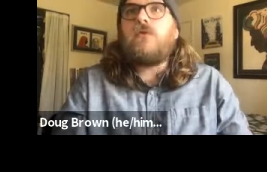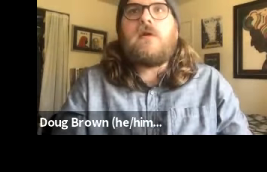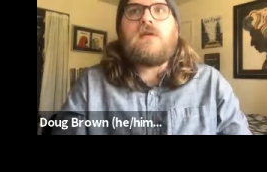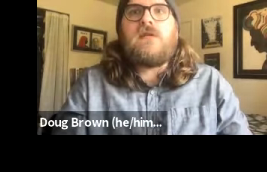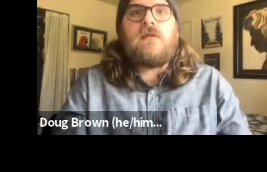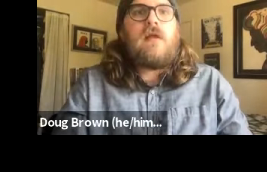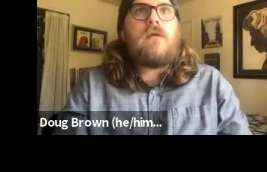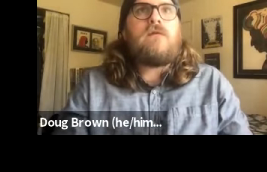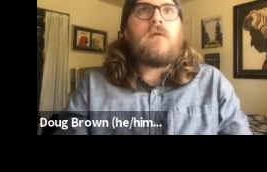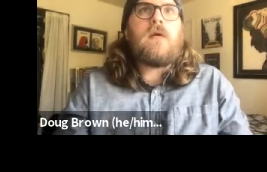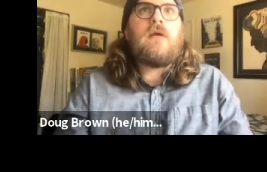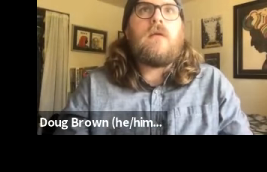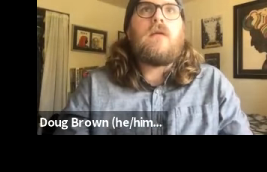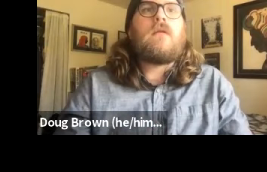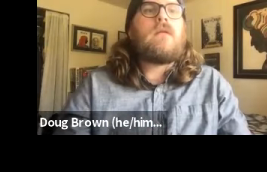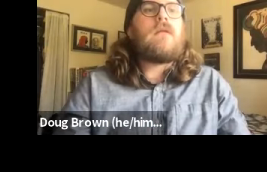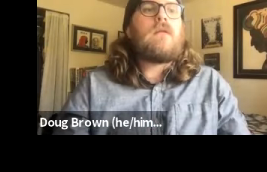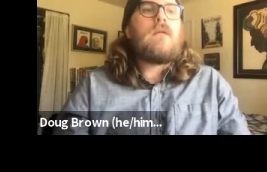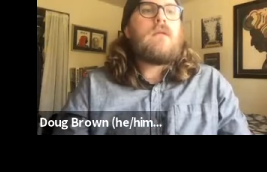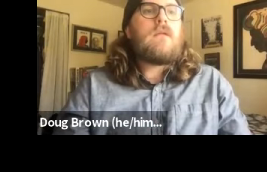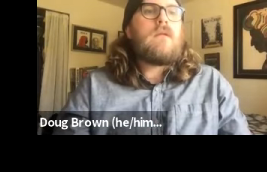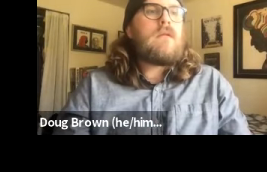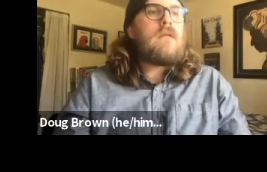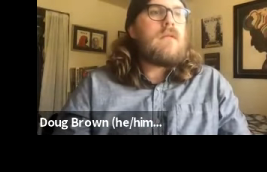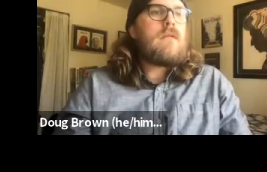the zoom link should be in your e-mail. Any questions, e-mail address is right there. Thank you all for joining